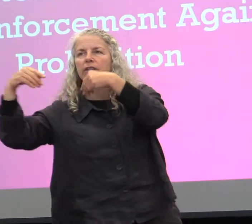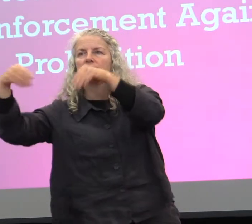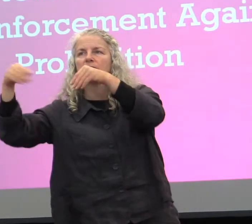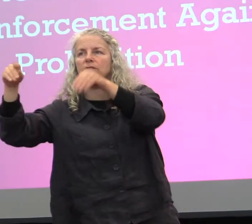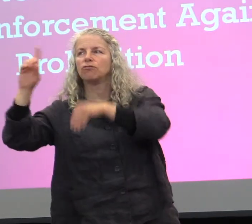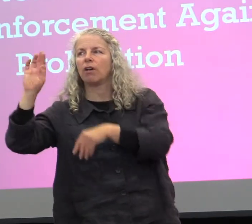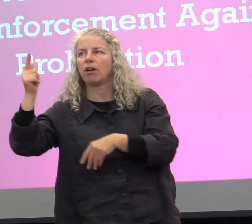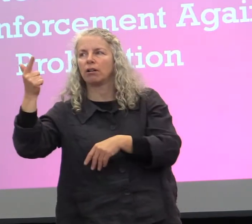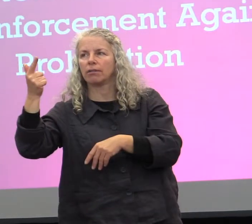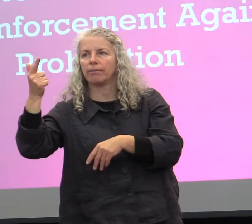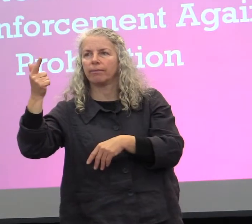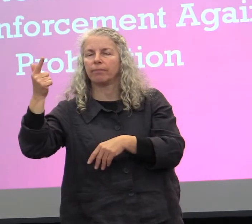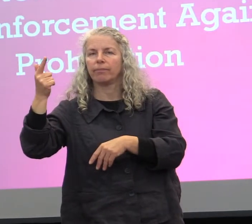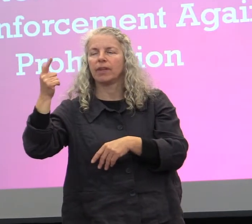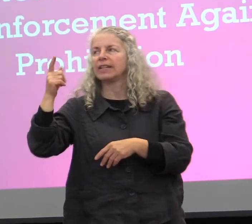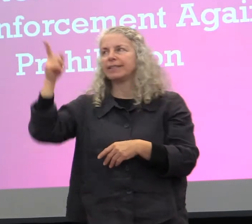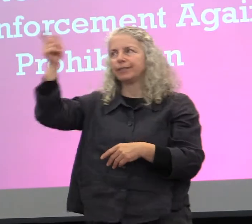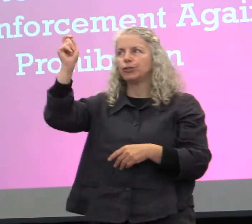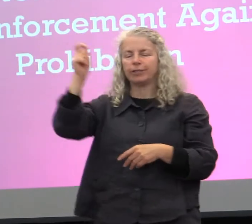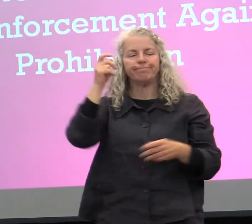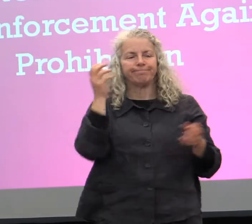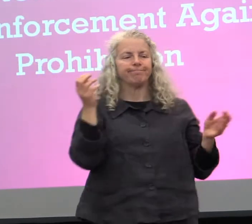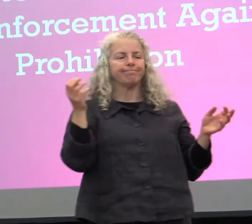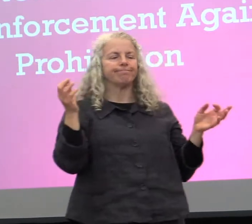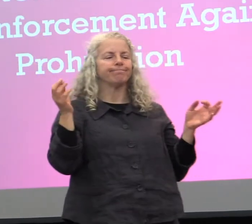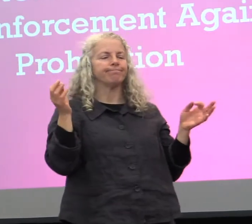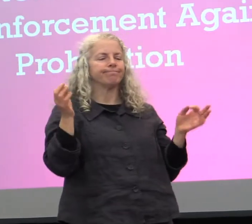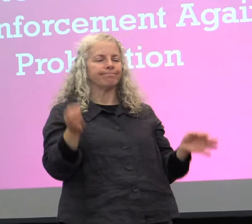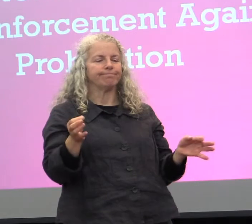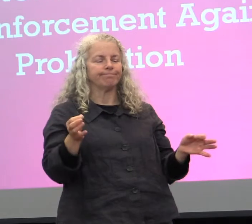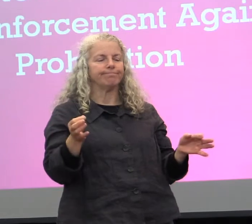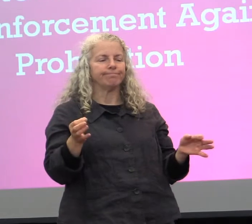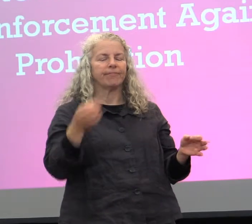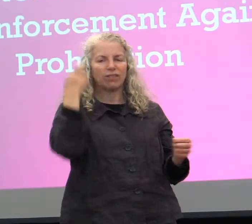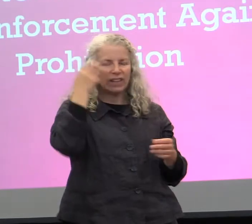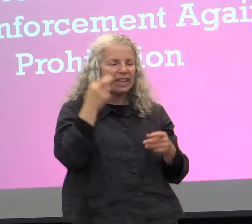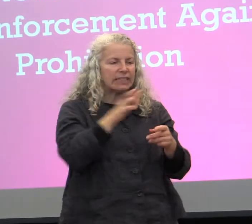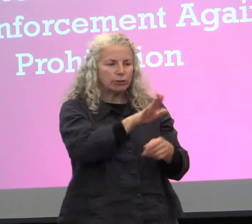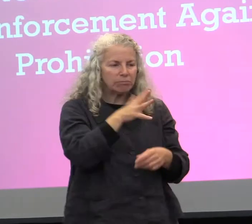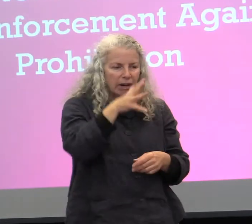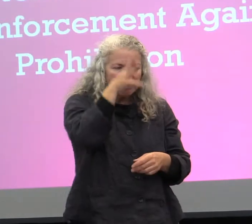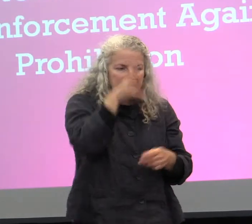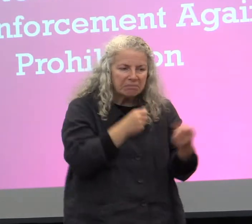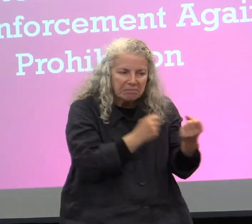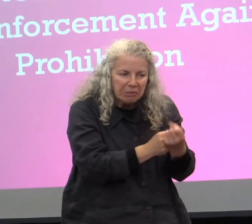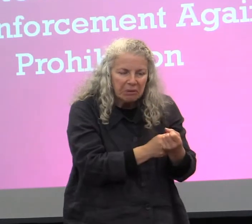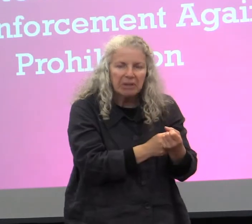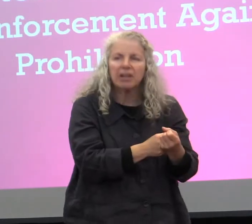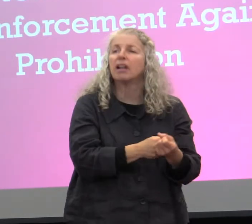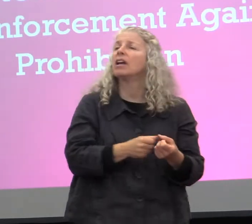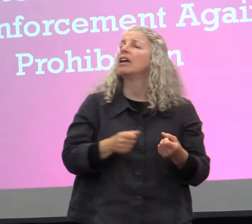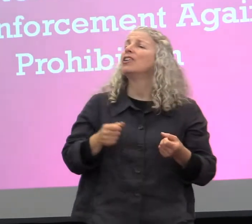"After a whirlwind decision, the judge took into consideration my supportive parents and trusted I would remain in their custody -